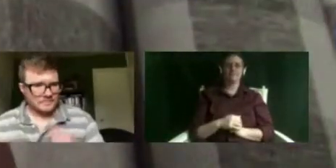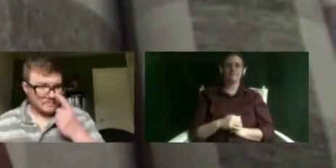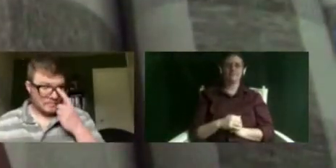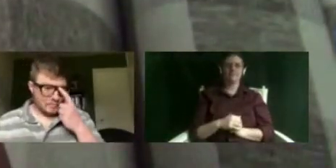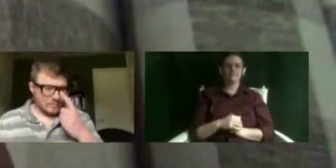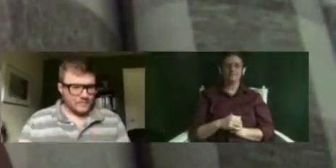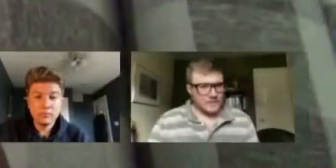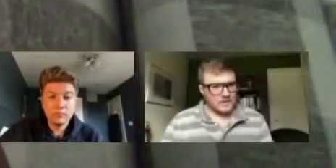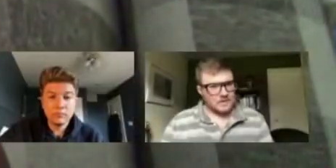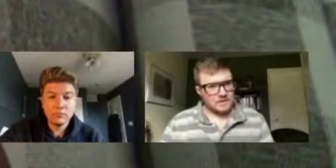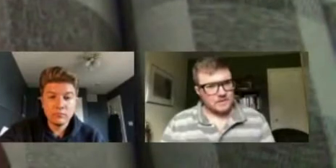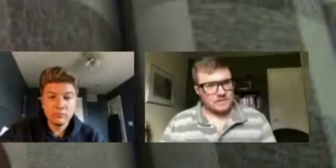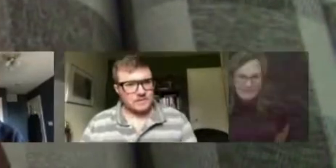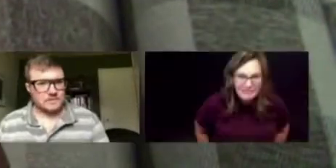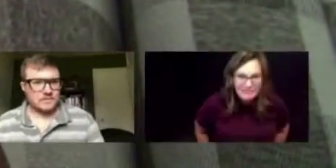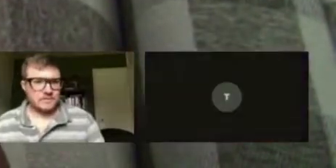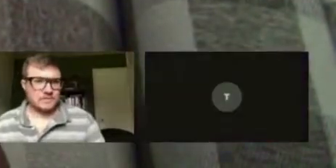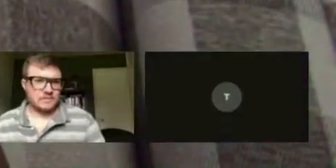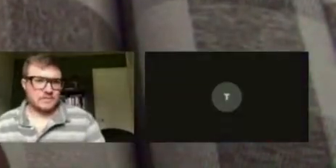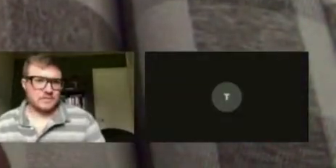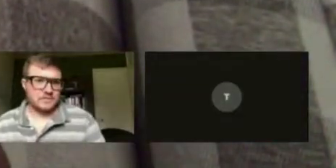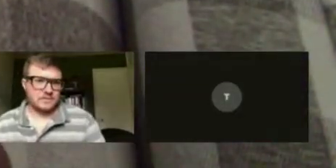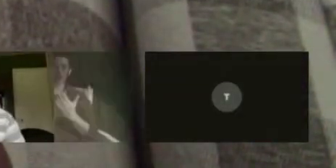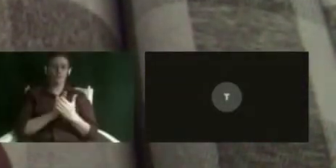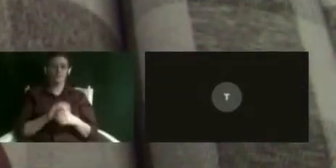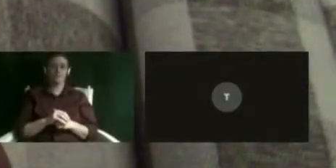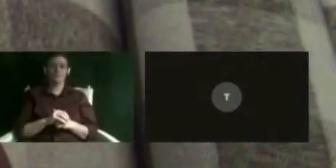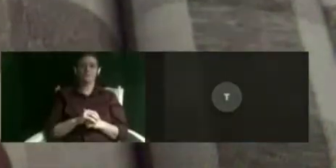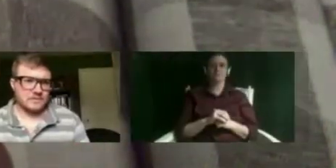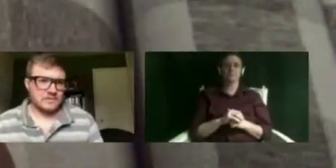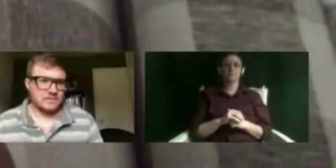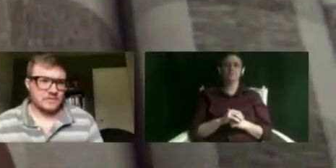think there's two parts the first part i always try and tell everyone is we have to separate